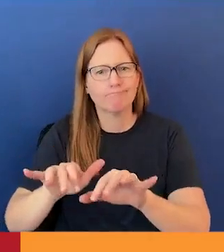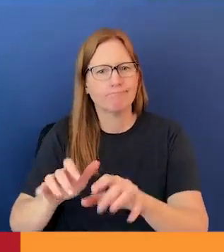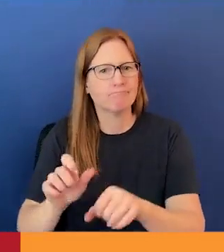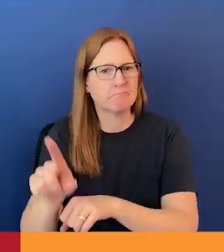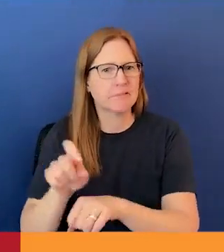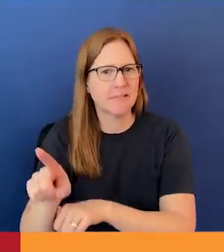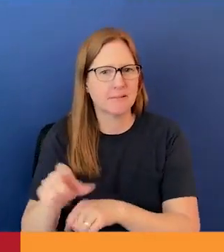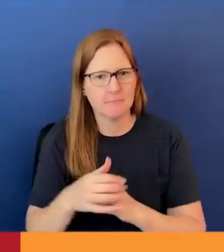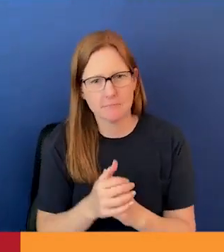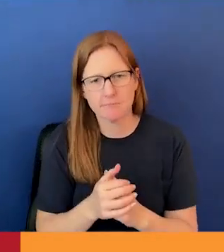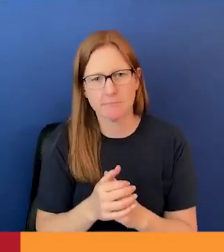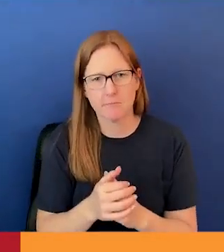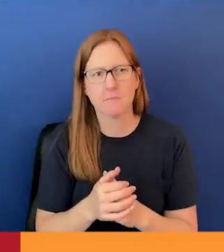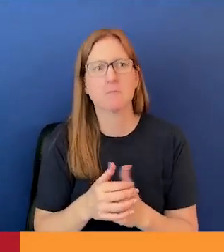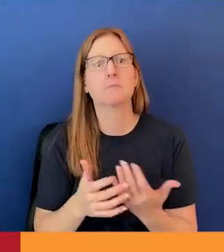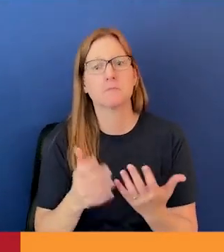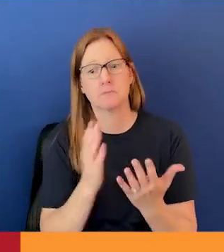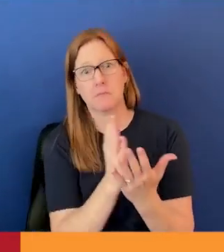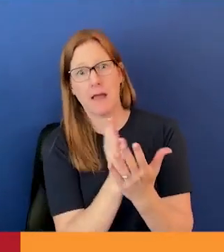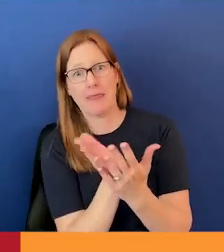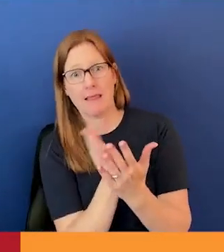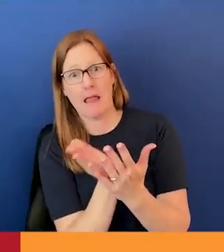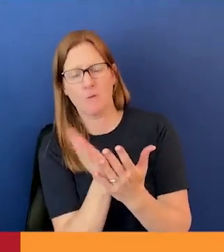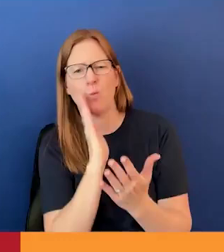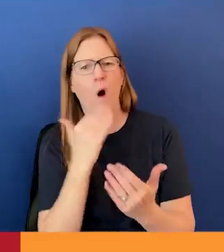A dedicated Q&A session will take place at the end of the presentation.